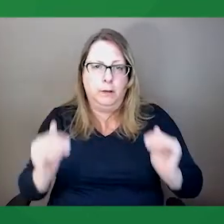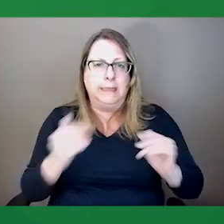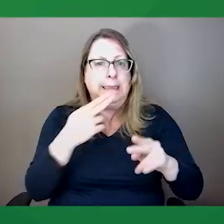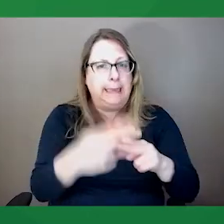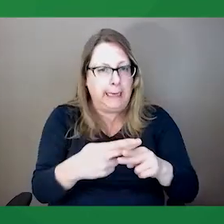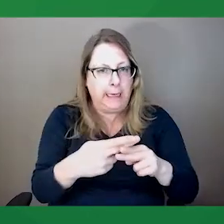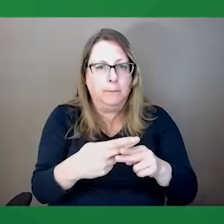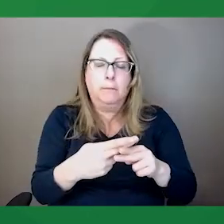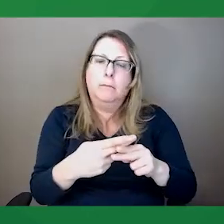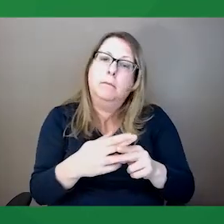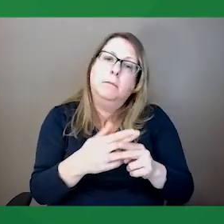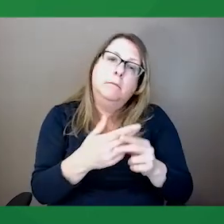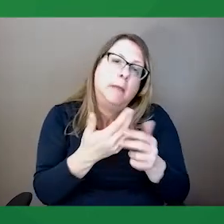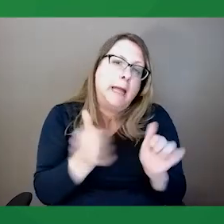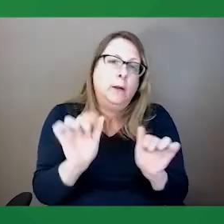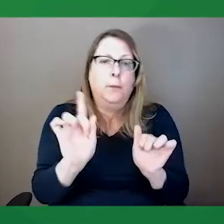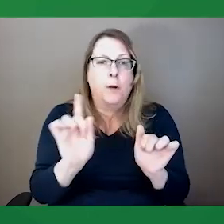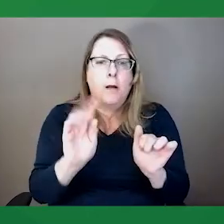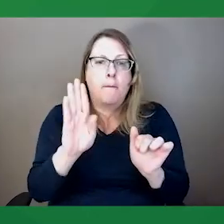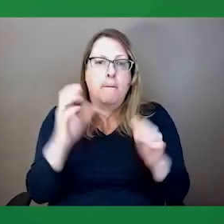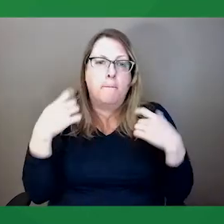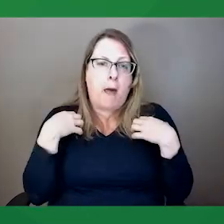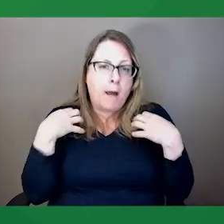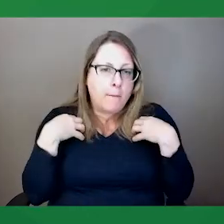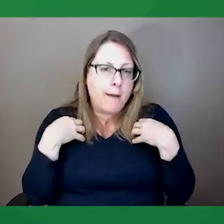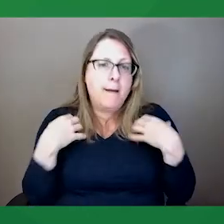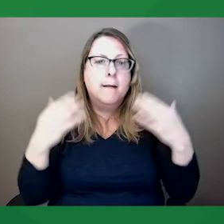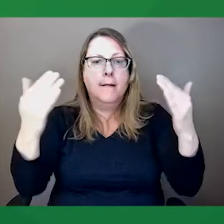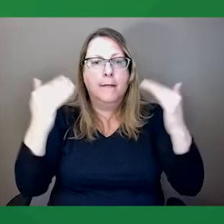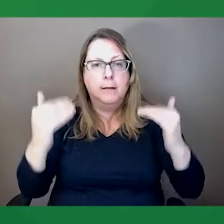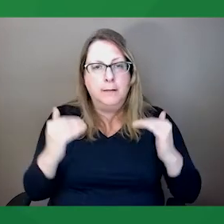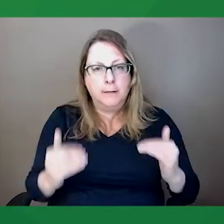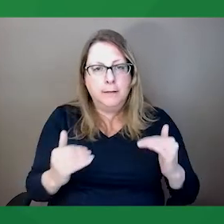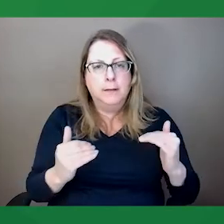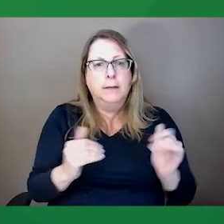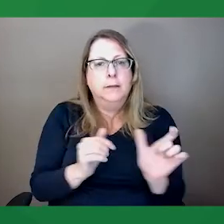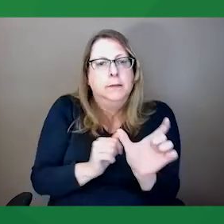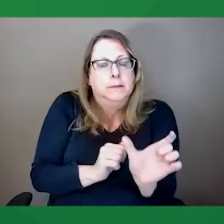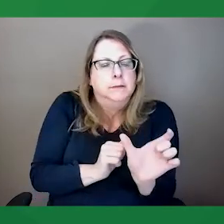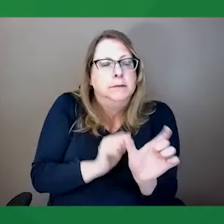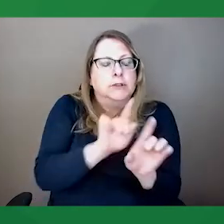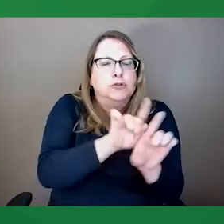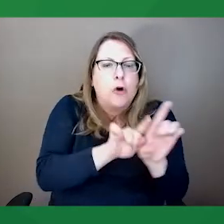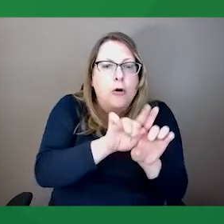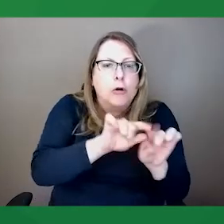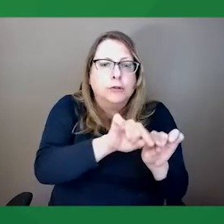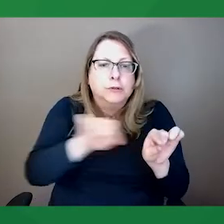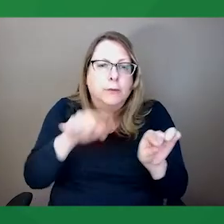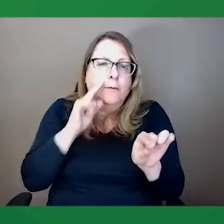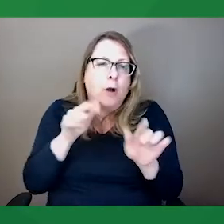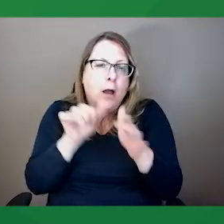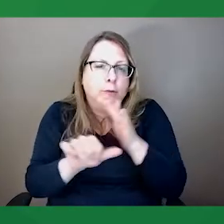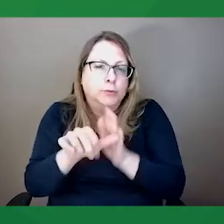"Everywhere backpack, by brand name." And then you have four out of five stars, 200 reviews.